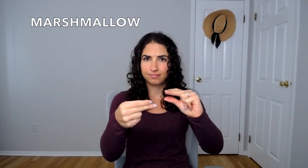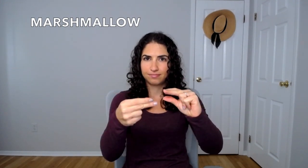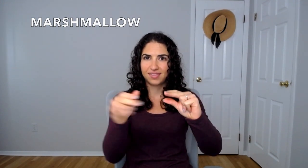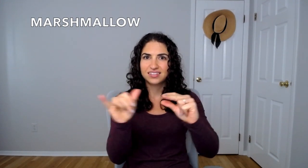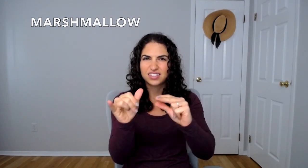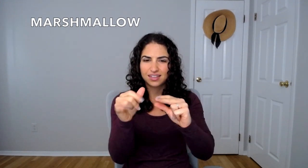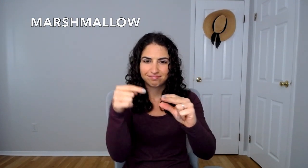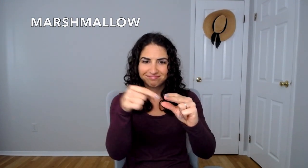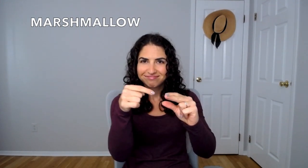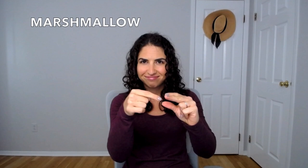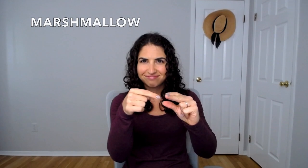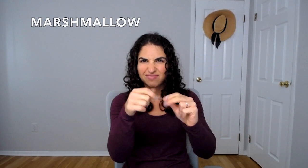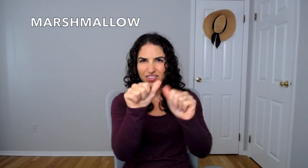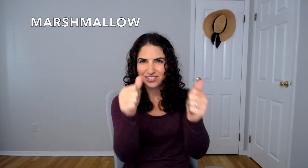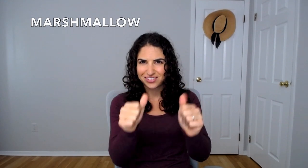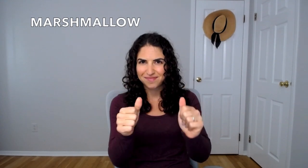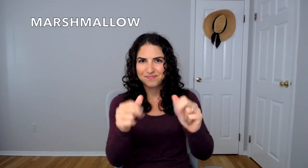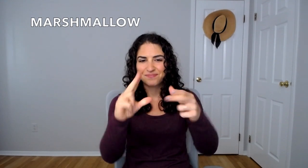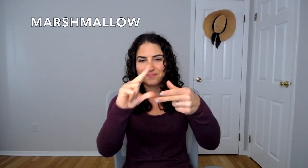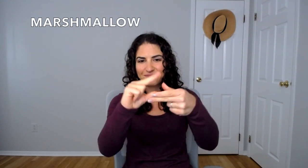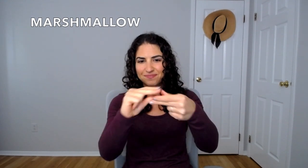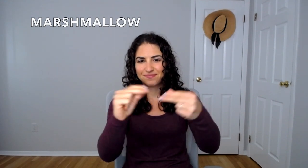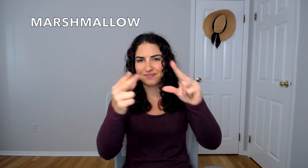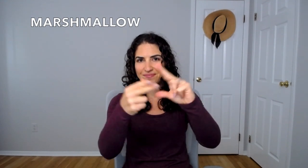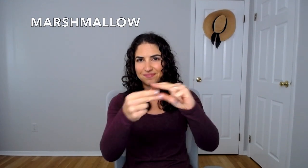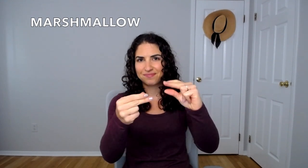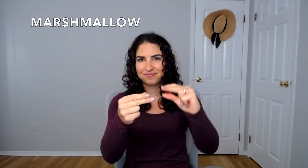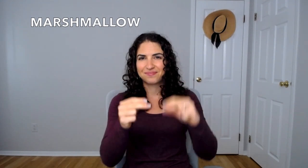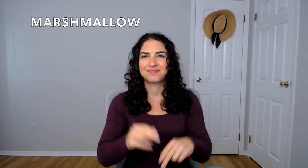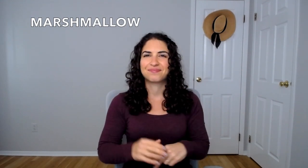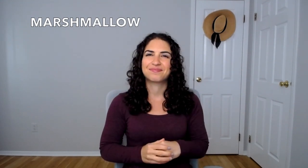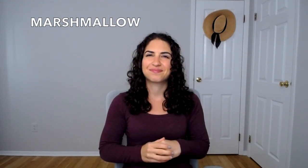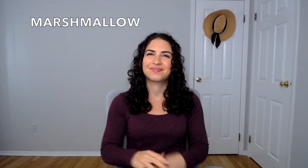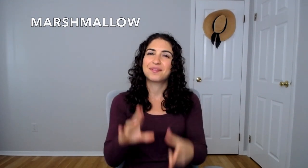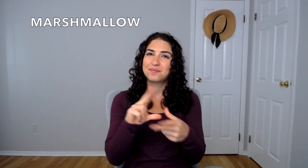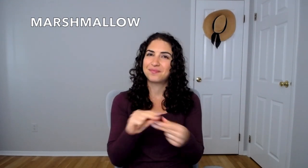It's like you're holding the shape of a marshmallow.